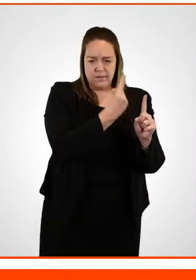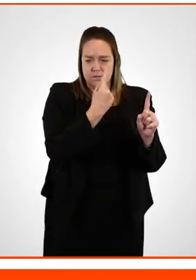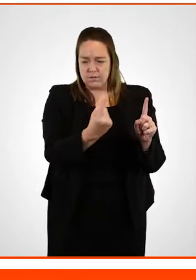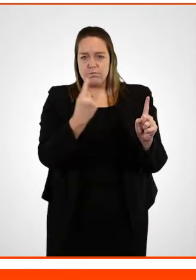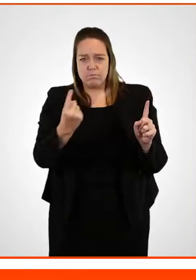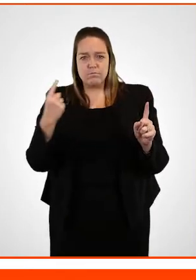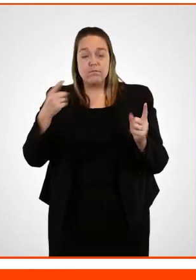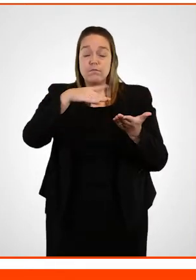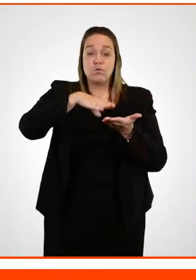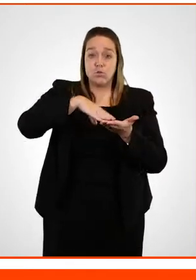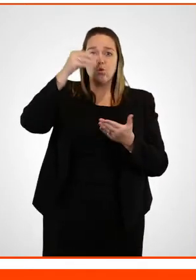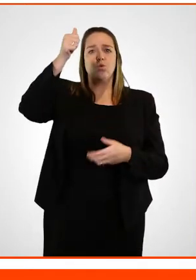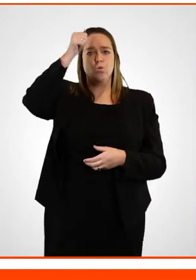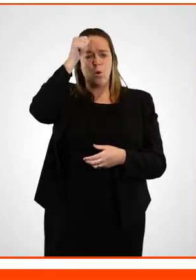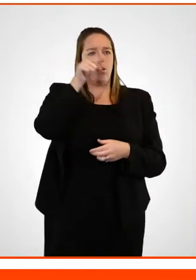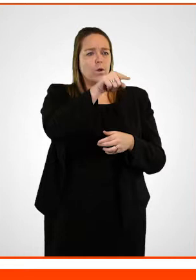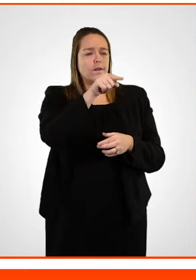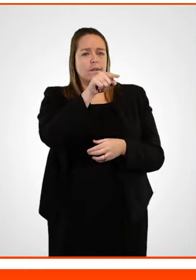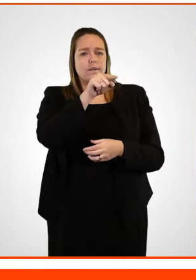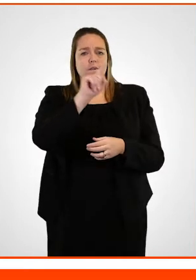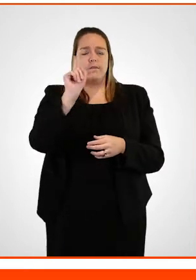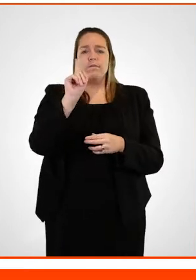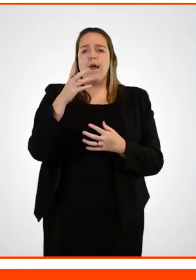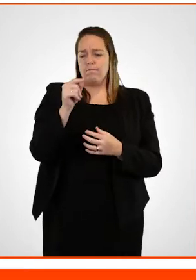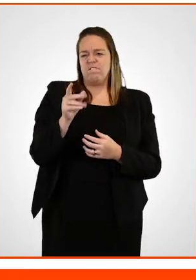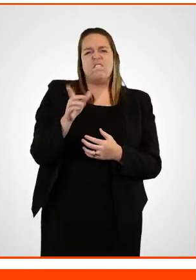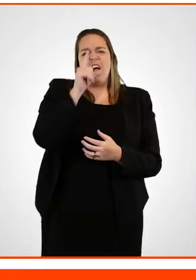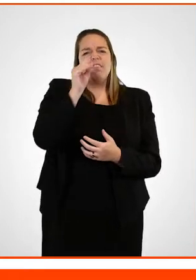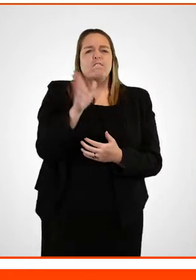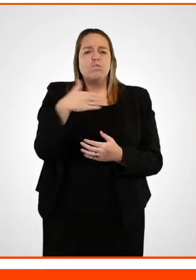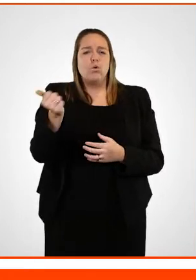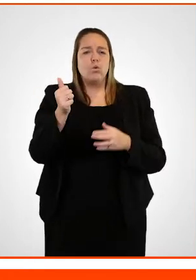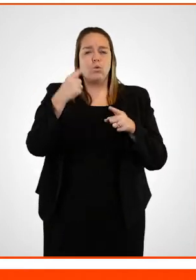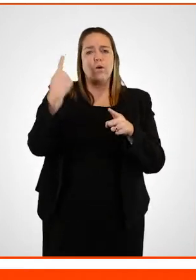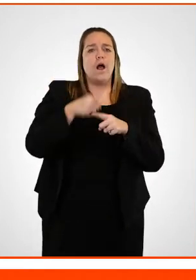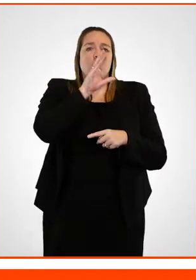Once students are able to identify as fluently and as quickly as possible,